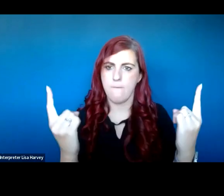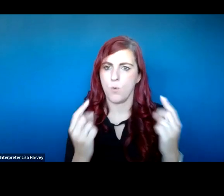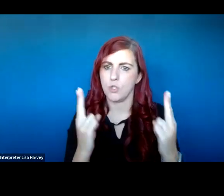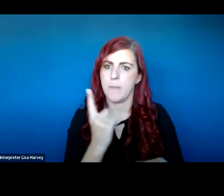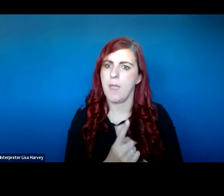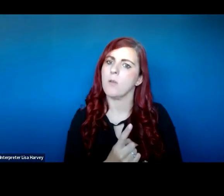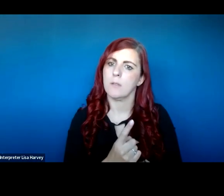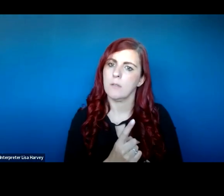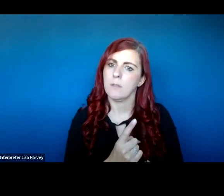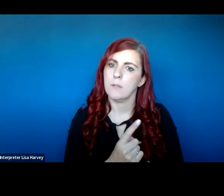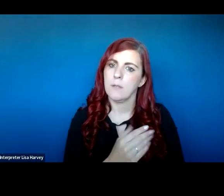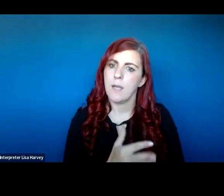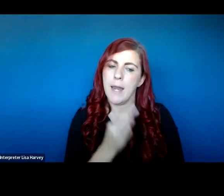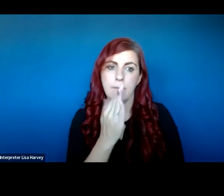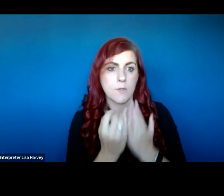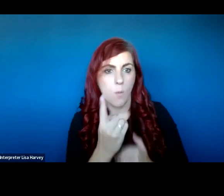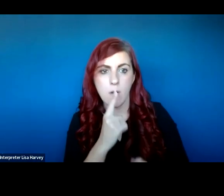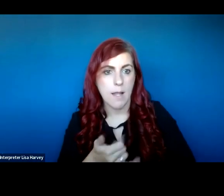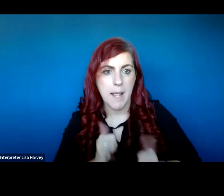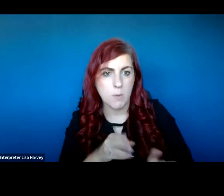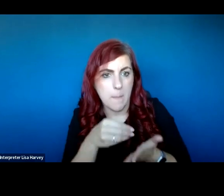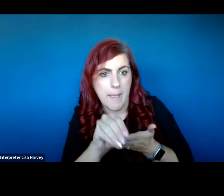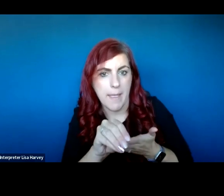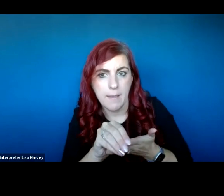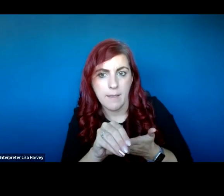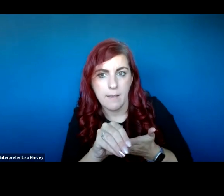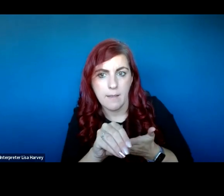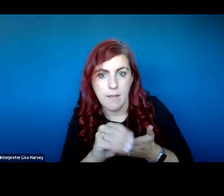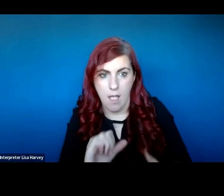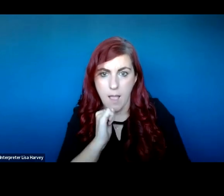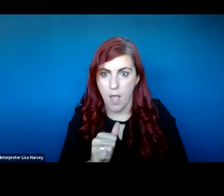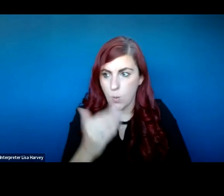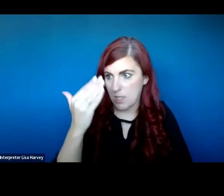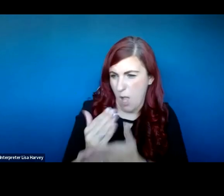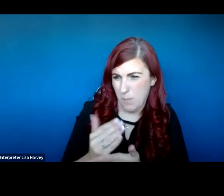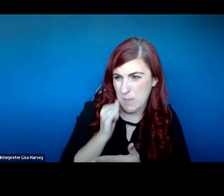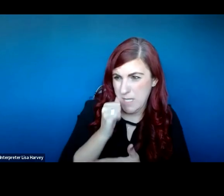And if someone cannot pay, I'm not going to stop them being at a party.